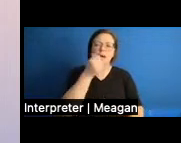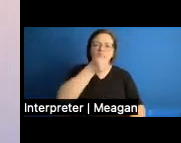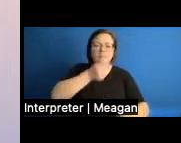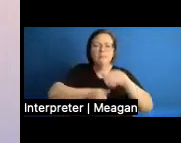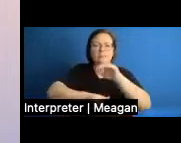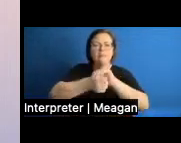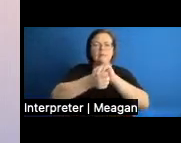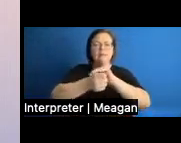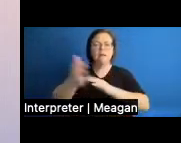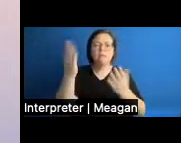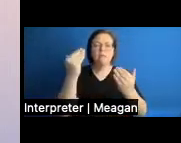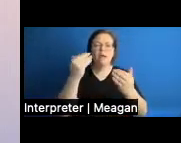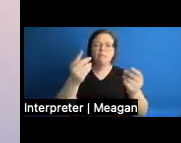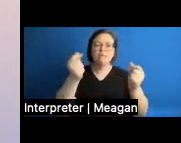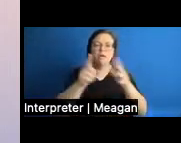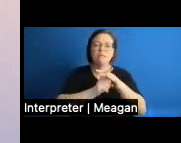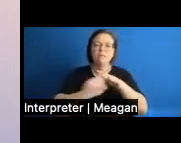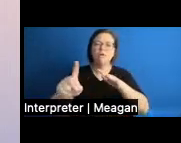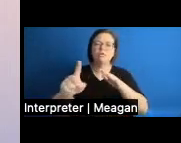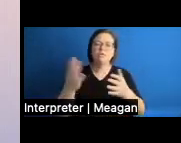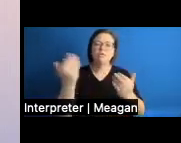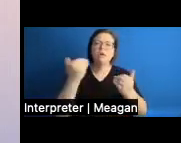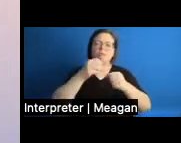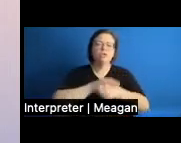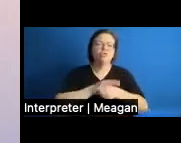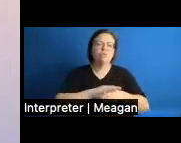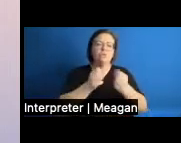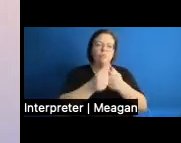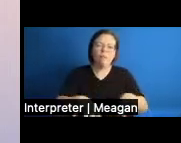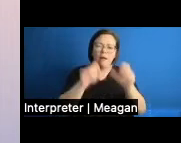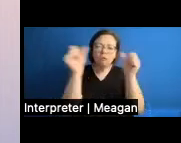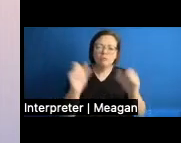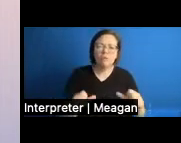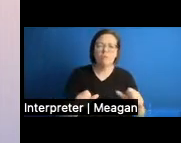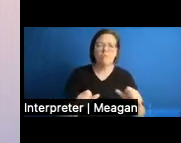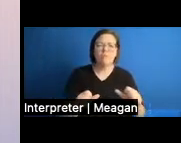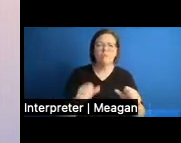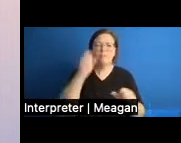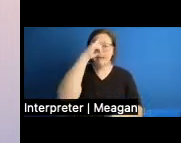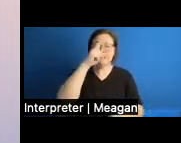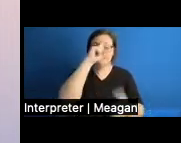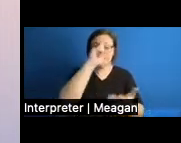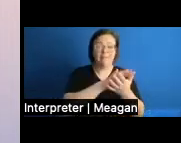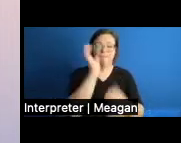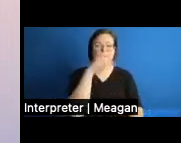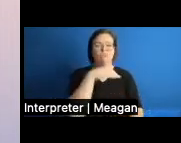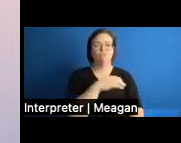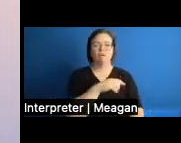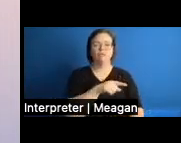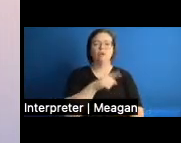come sudden departures, come stress without shape, because belief is odd. Come swaggering answer,